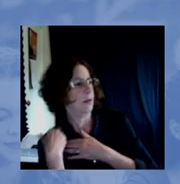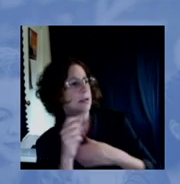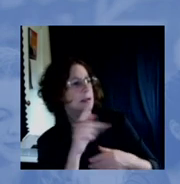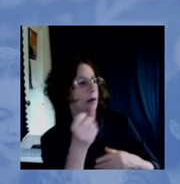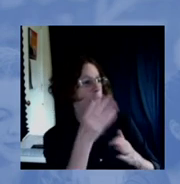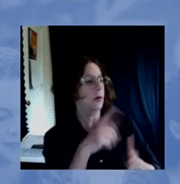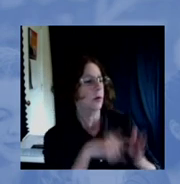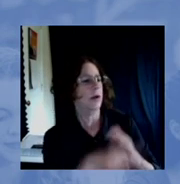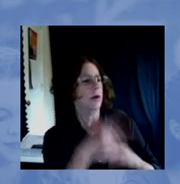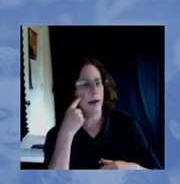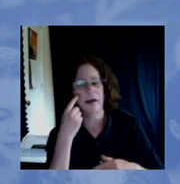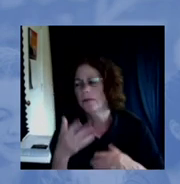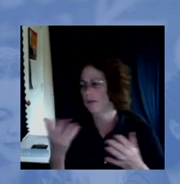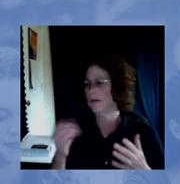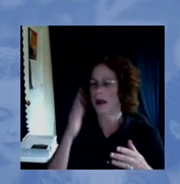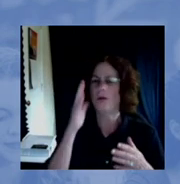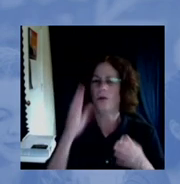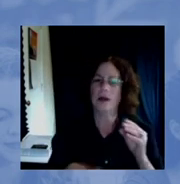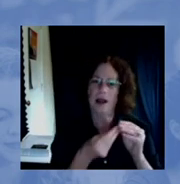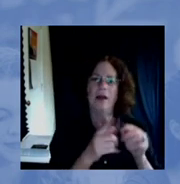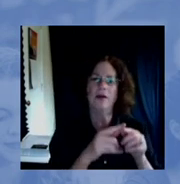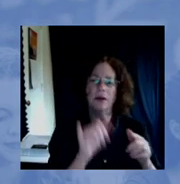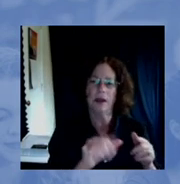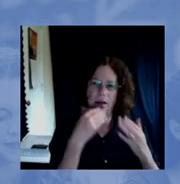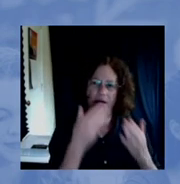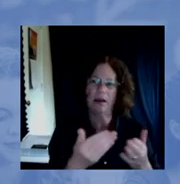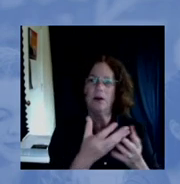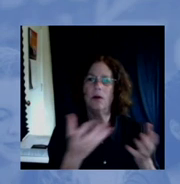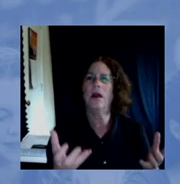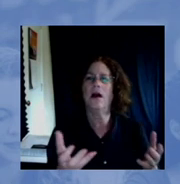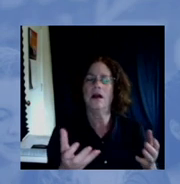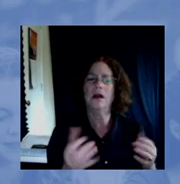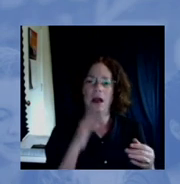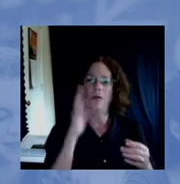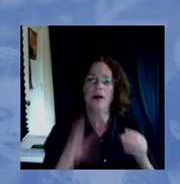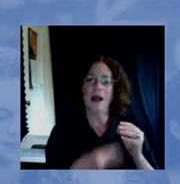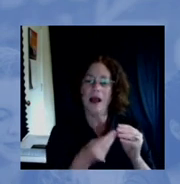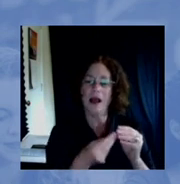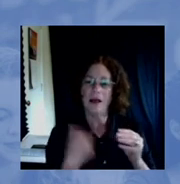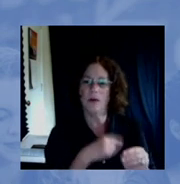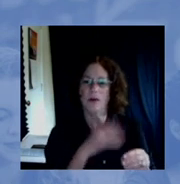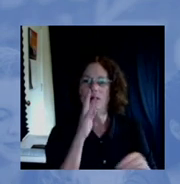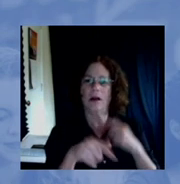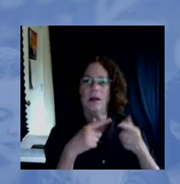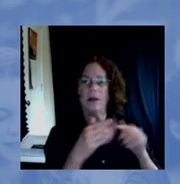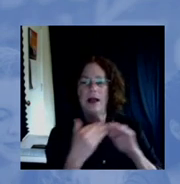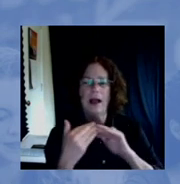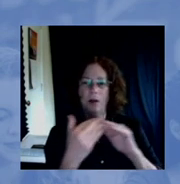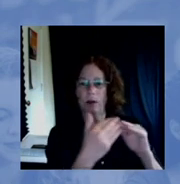I WOULD JUST ADD TO THAT, WE WERE TALKING ABOUT EQUITY, BRINGING ALL THE VOICES TO THE